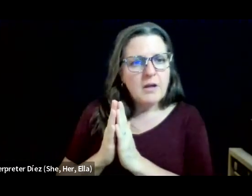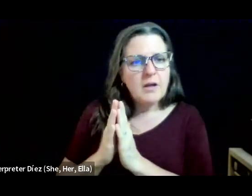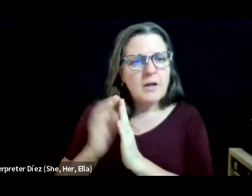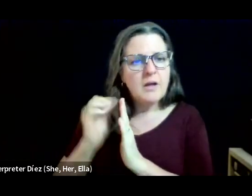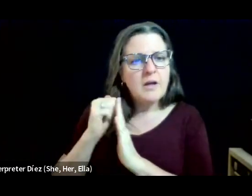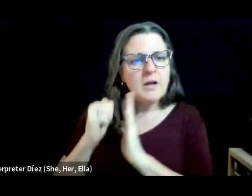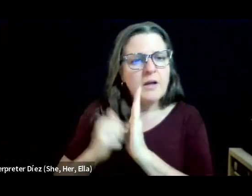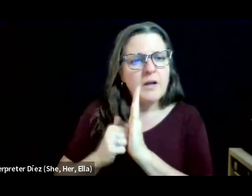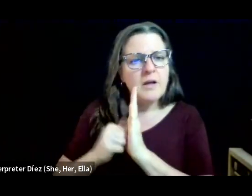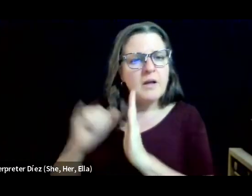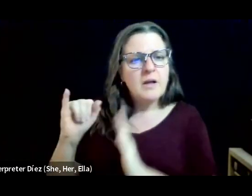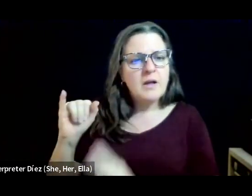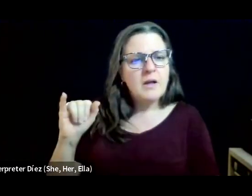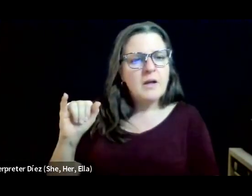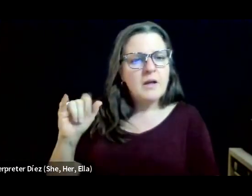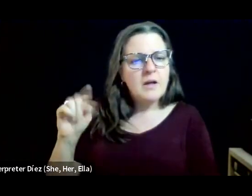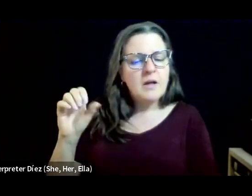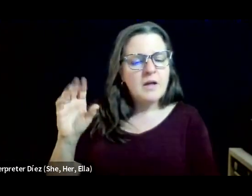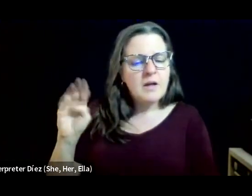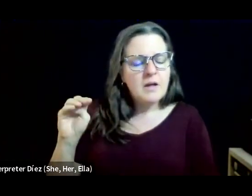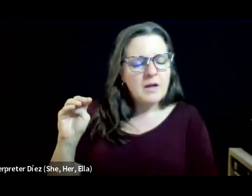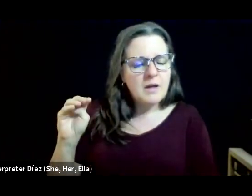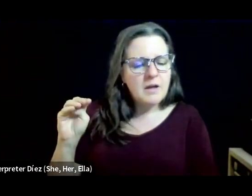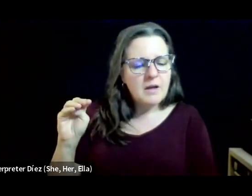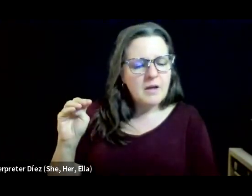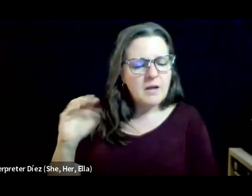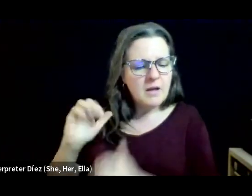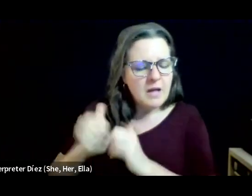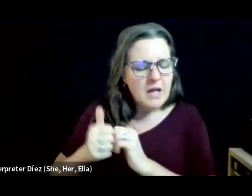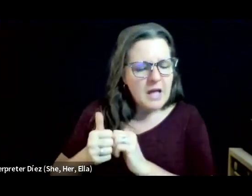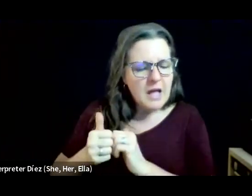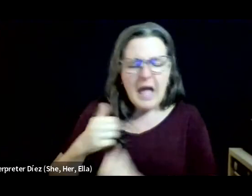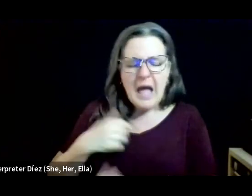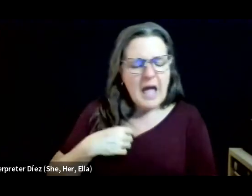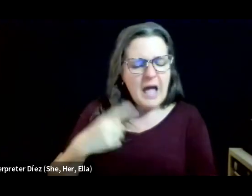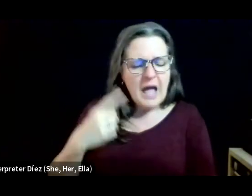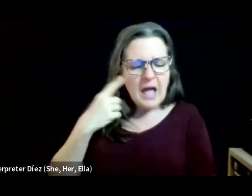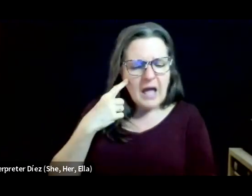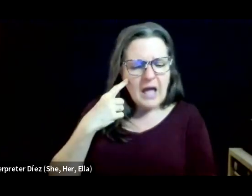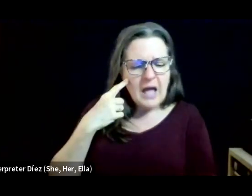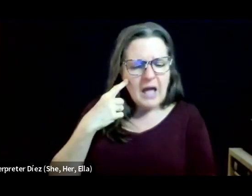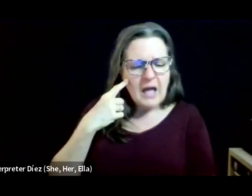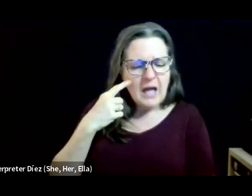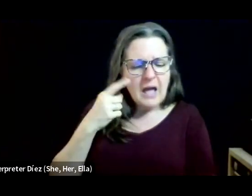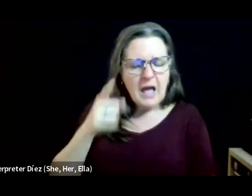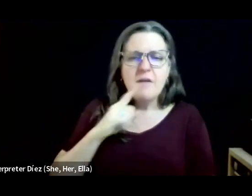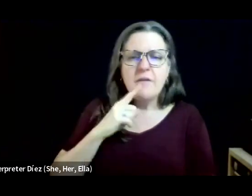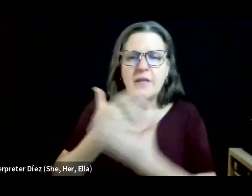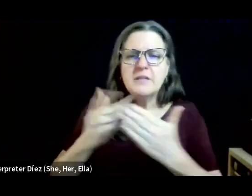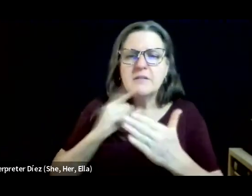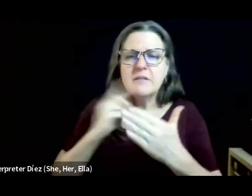And how did- I thought that these things are reviewed? How did this happen?